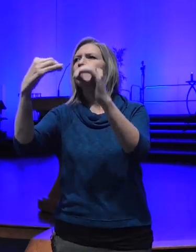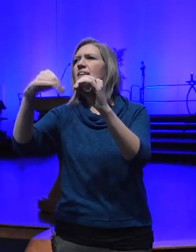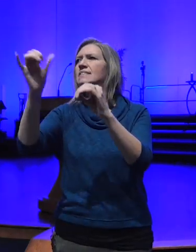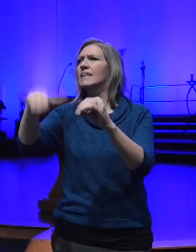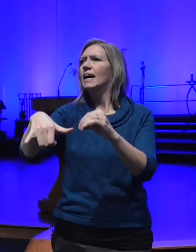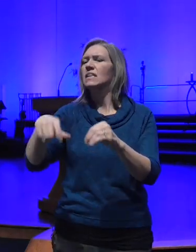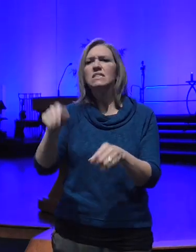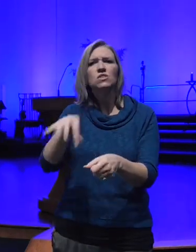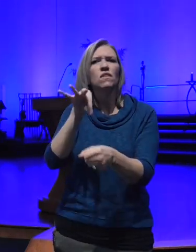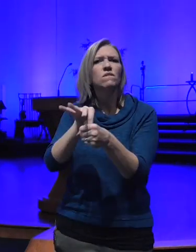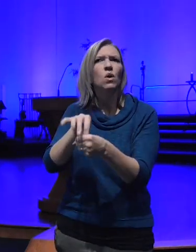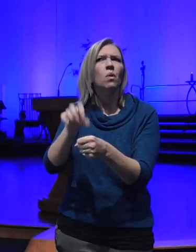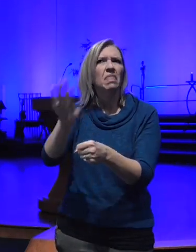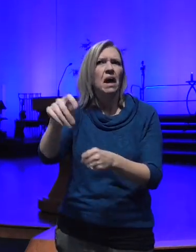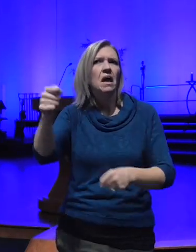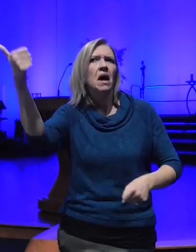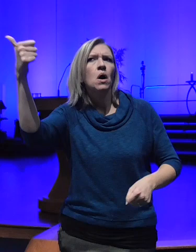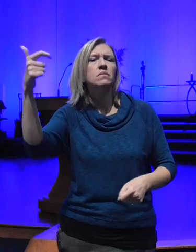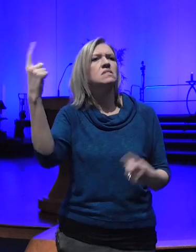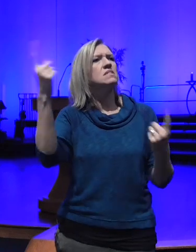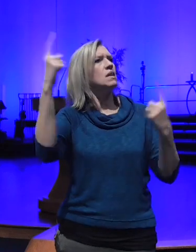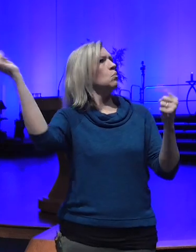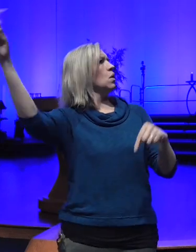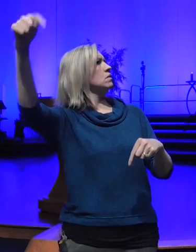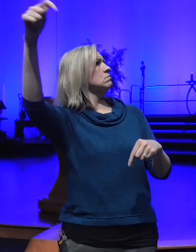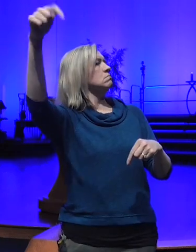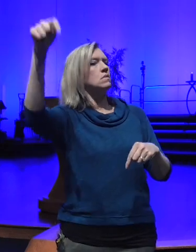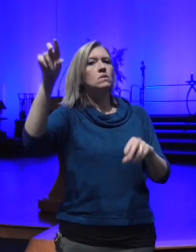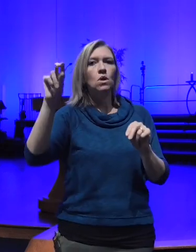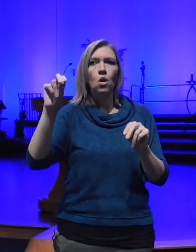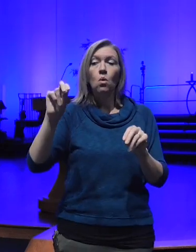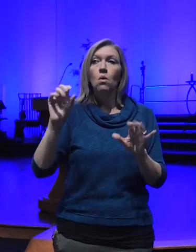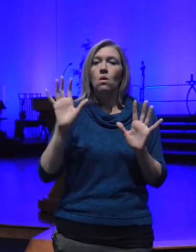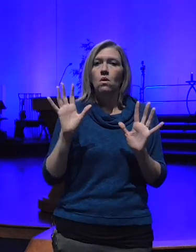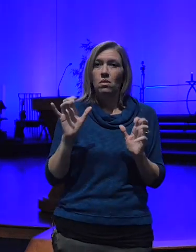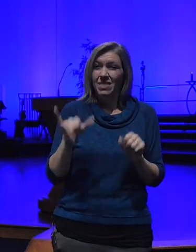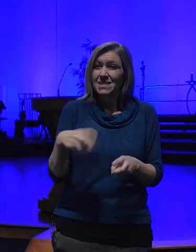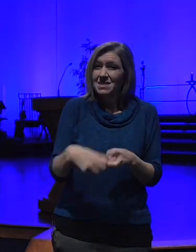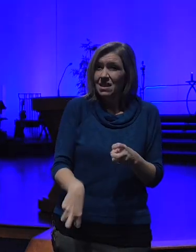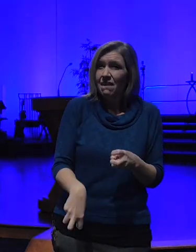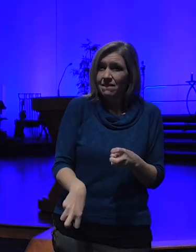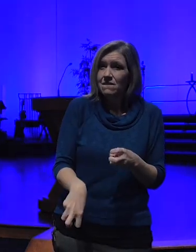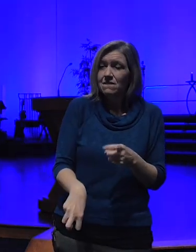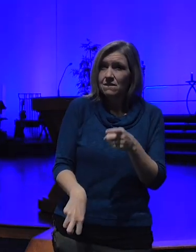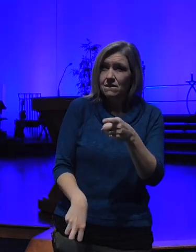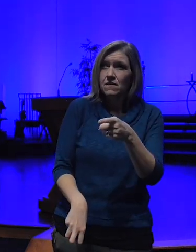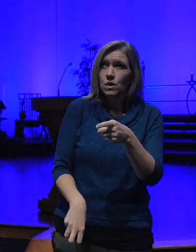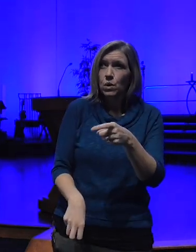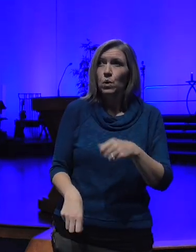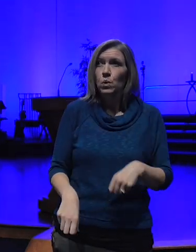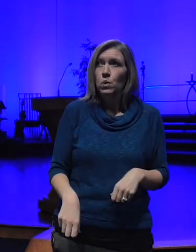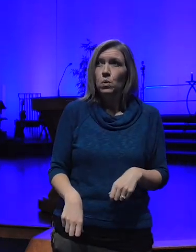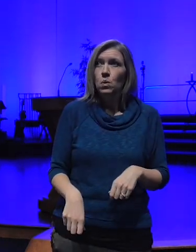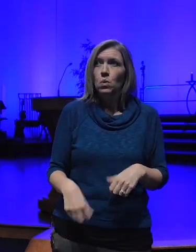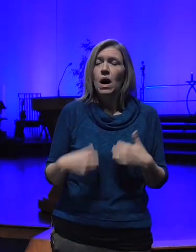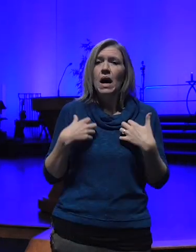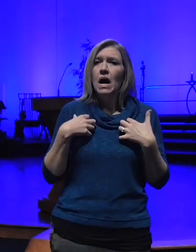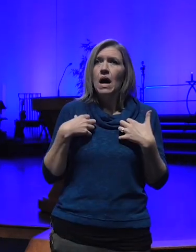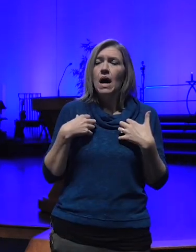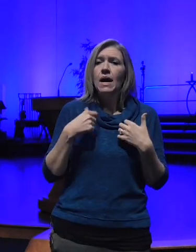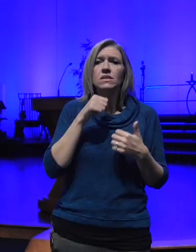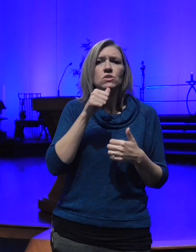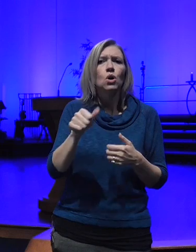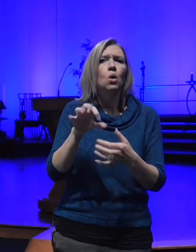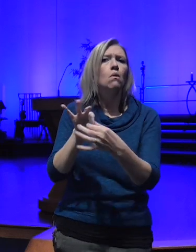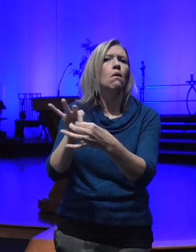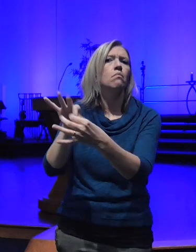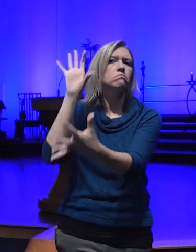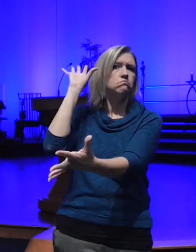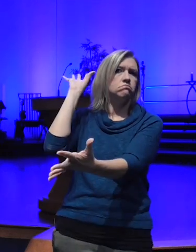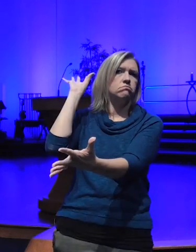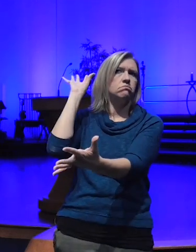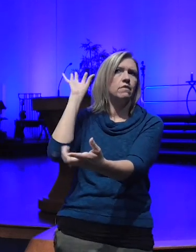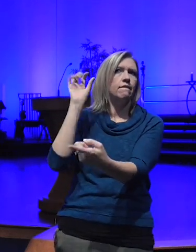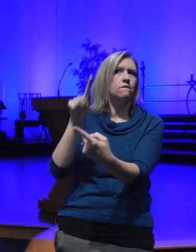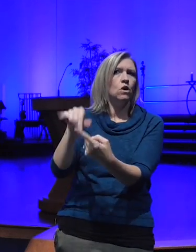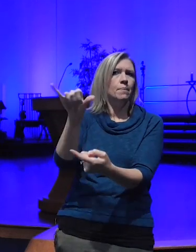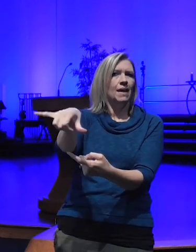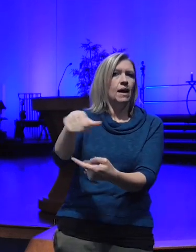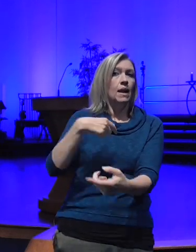or we can't hand that oh boy that must be really tough I don't disengage from it I engage in it